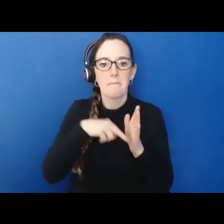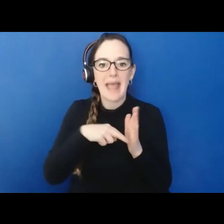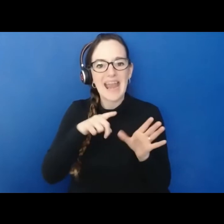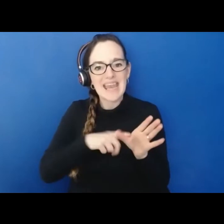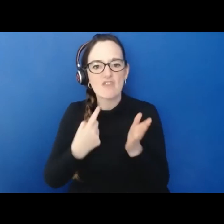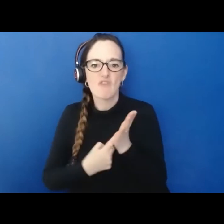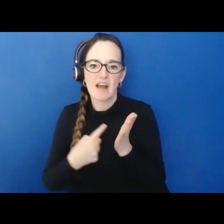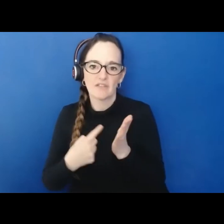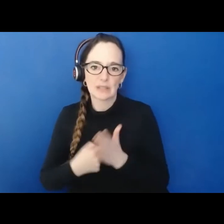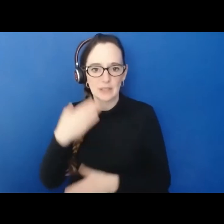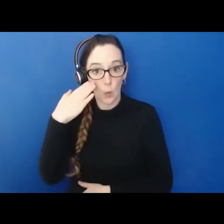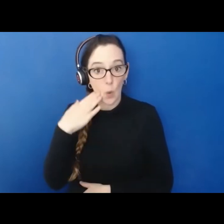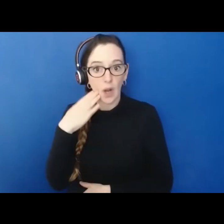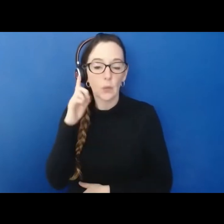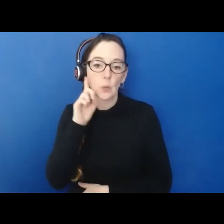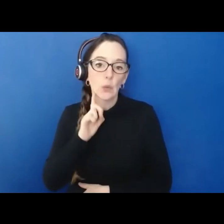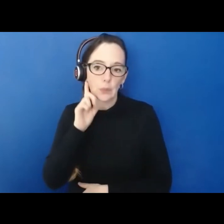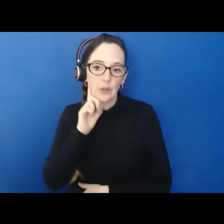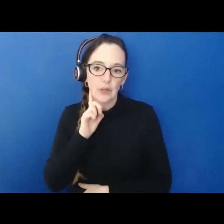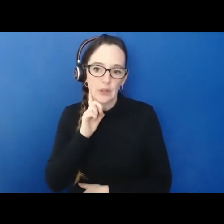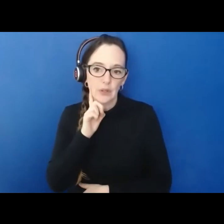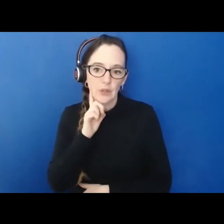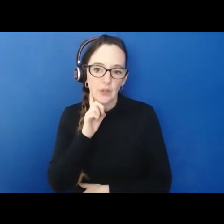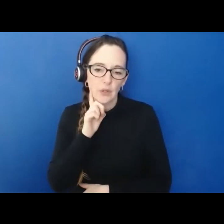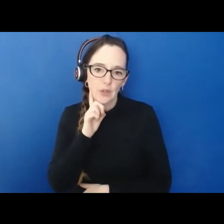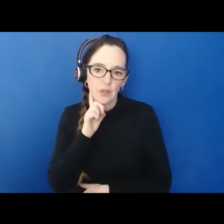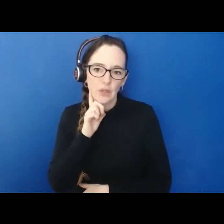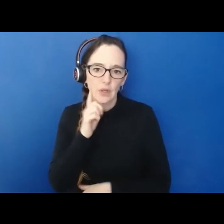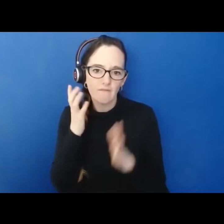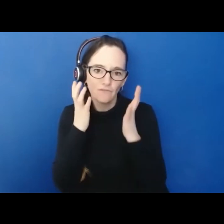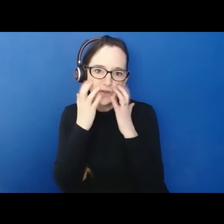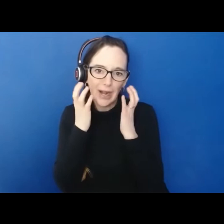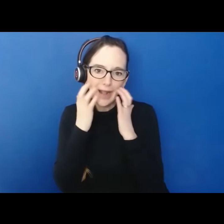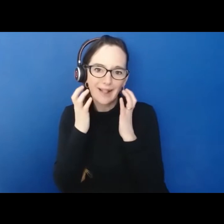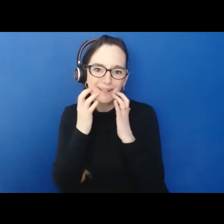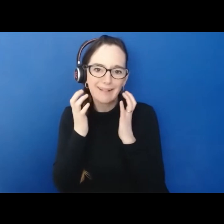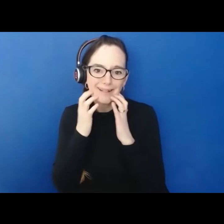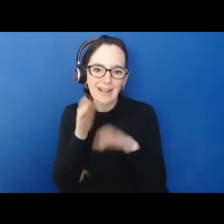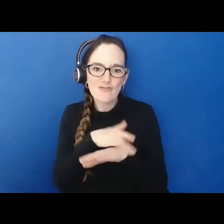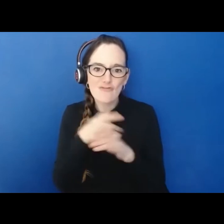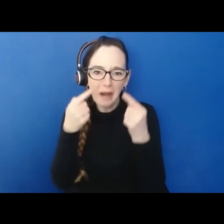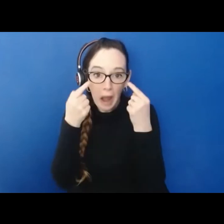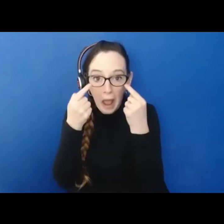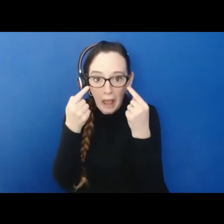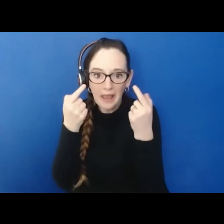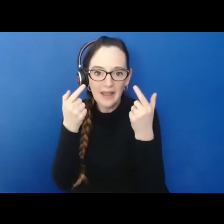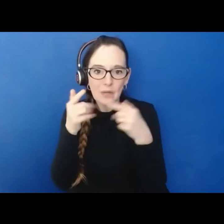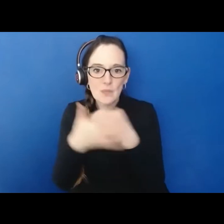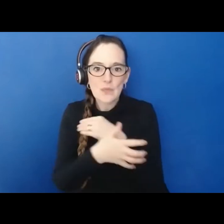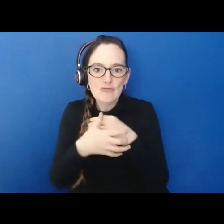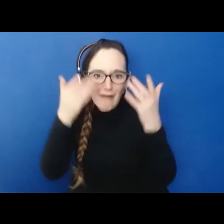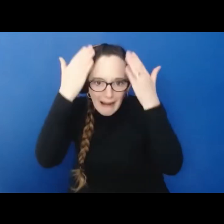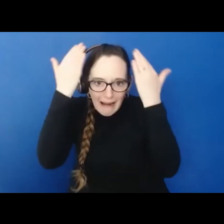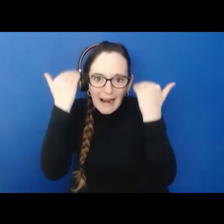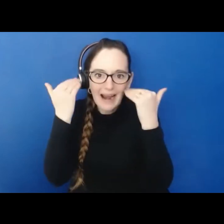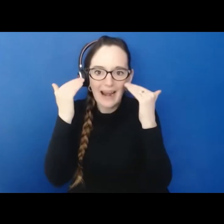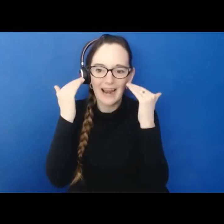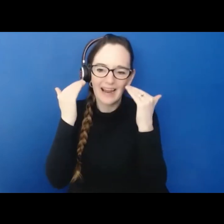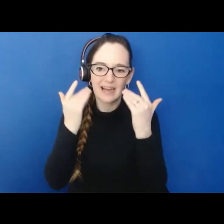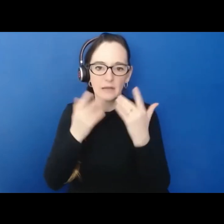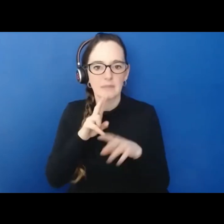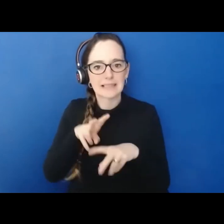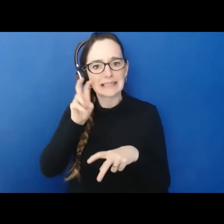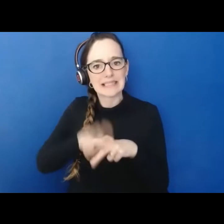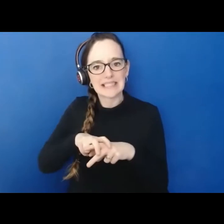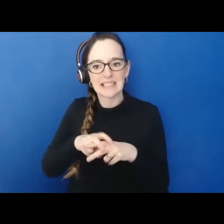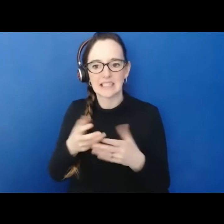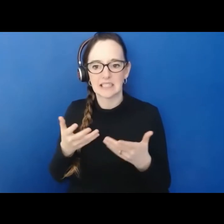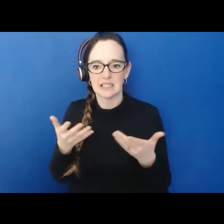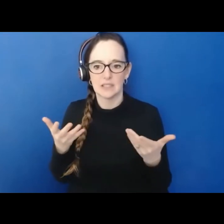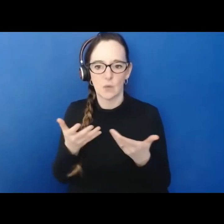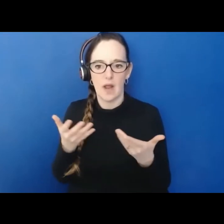I'm a white woman with freckles, green eyes, auburn hair and I'm sitting in front of a